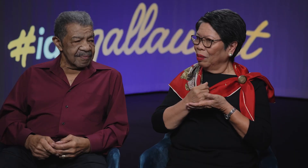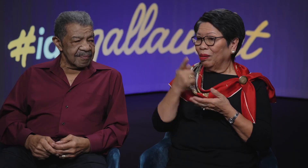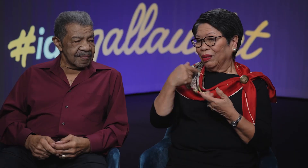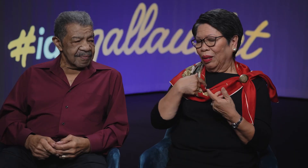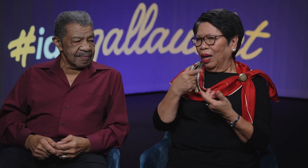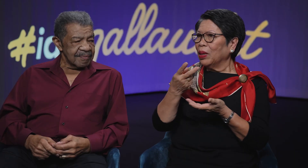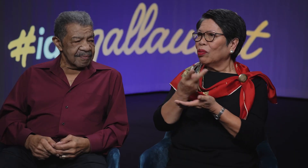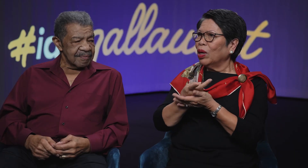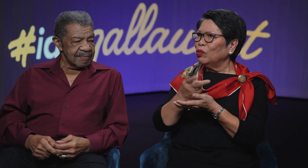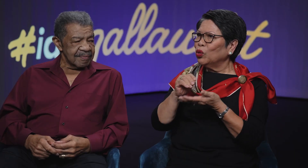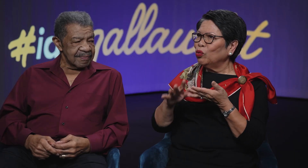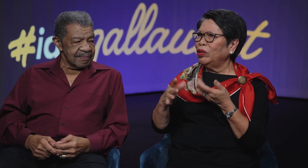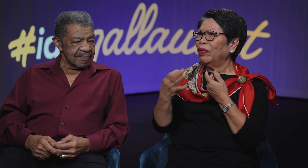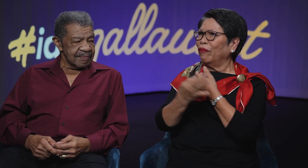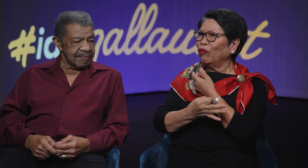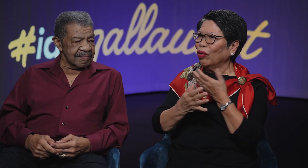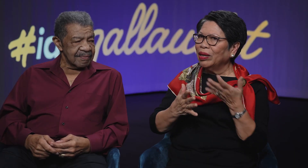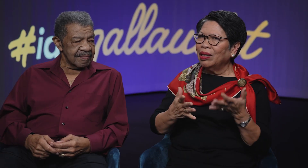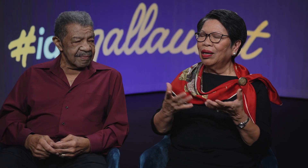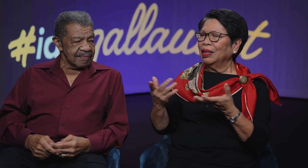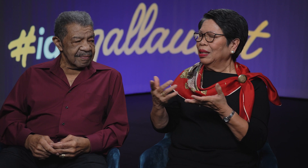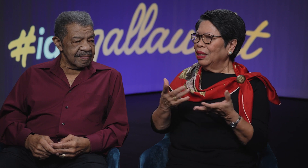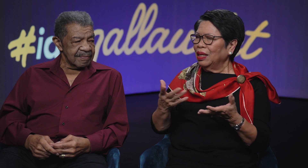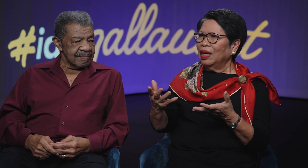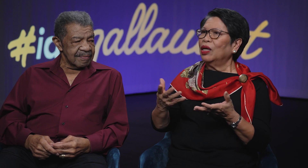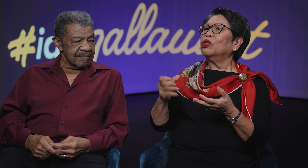I was a graduate student, a foreigner,